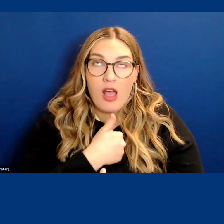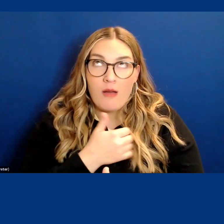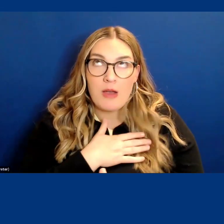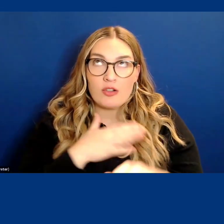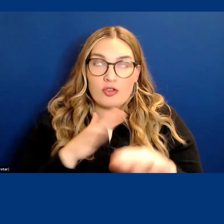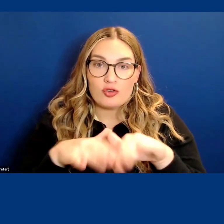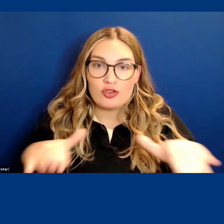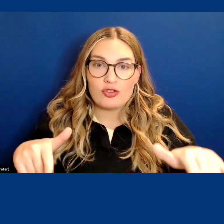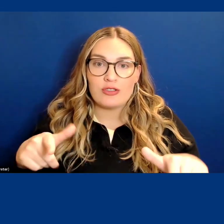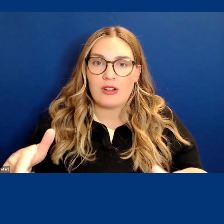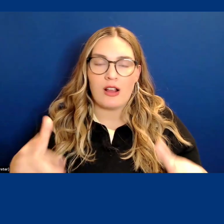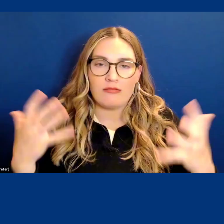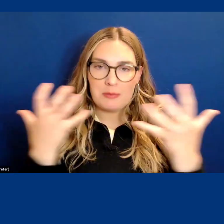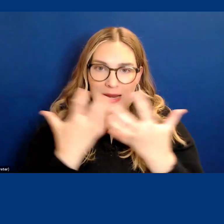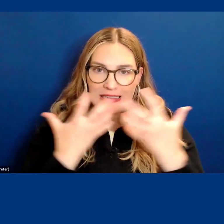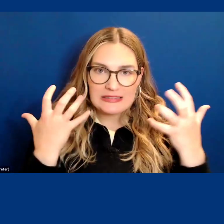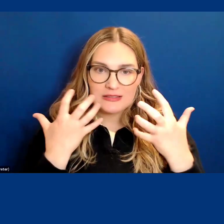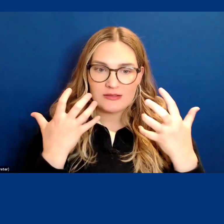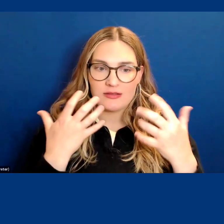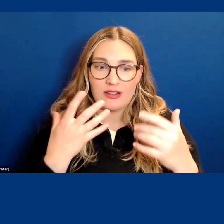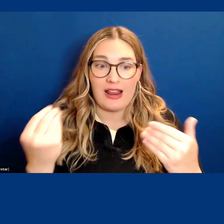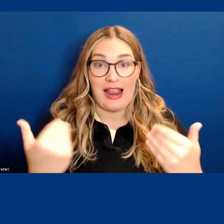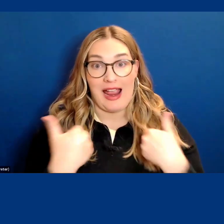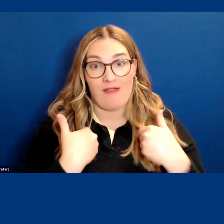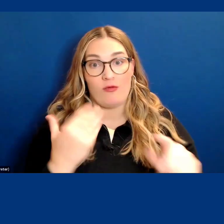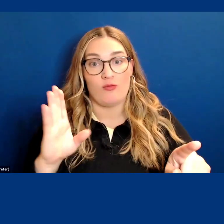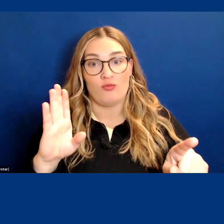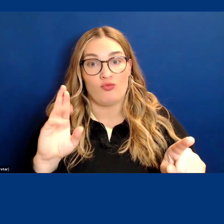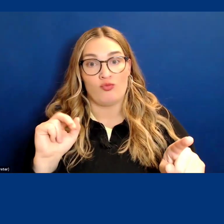amazing and having Brandie made me feel like I could do